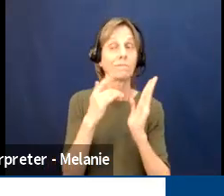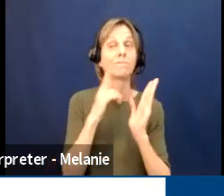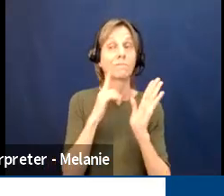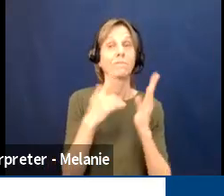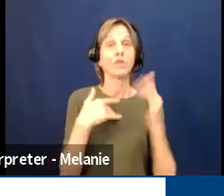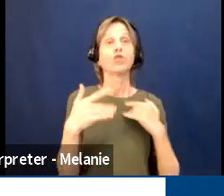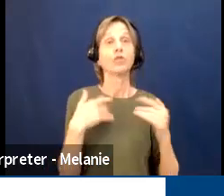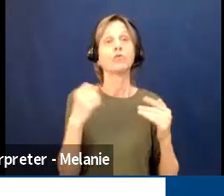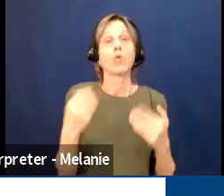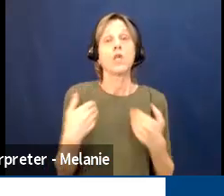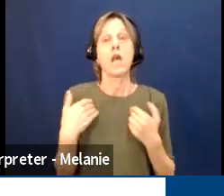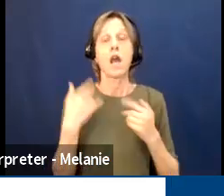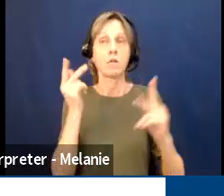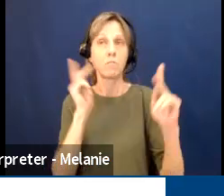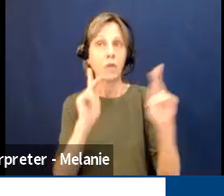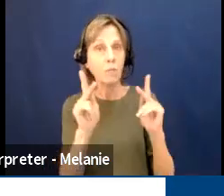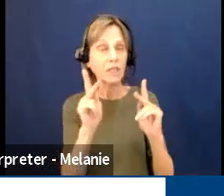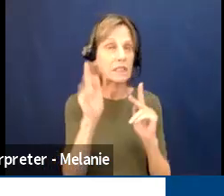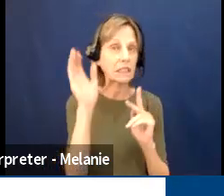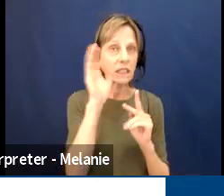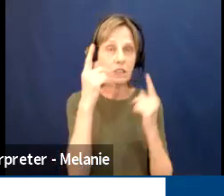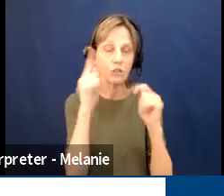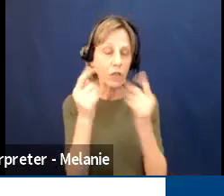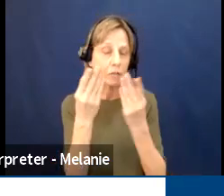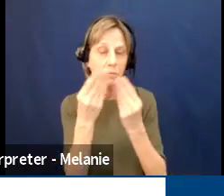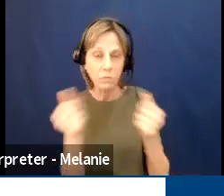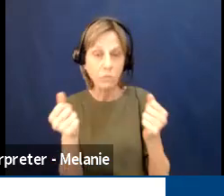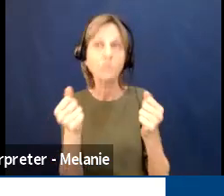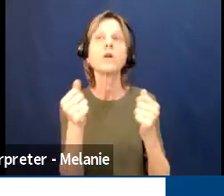people started to look at look for some solutions for that and landed upon a program called